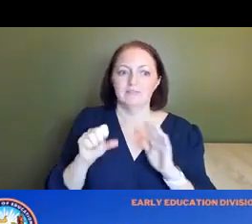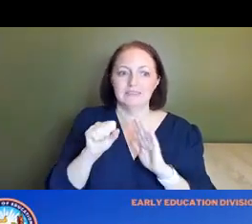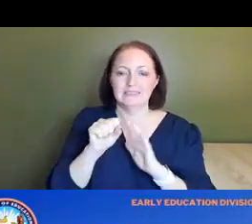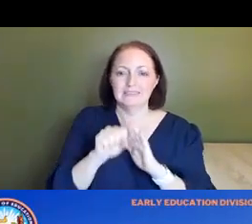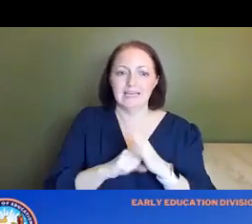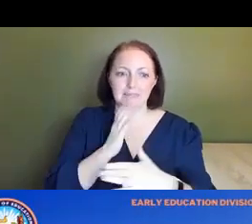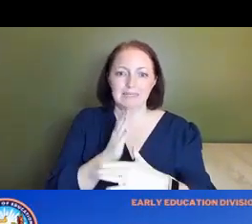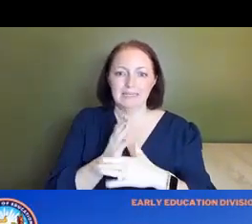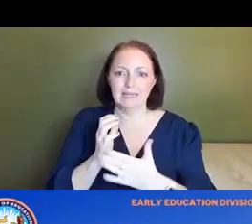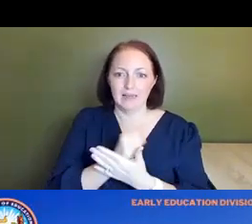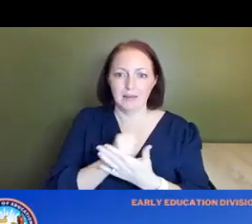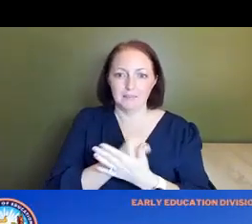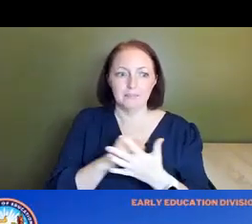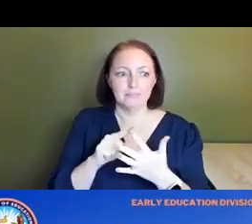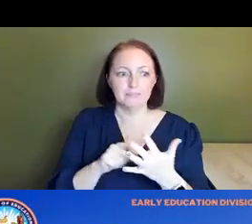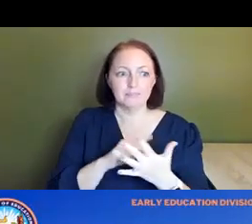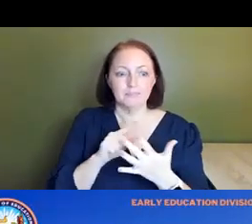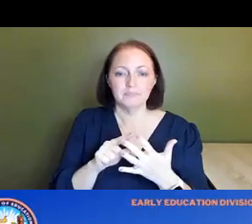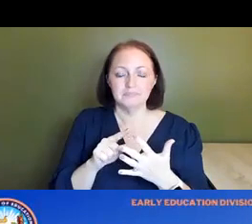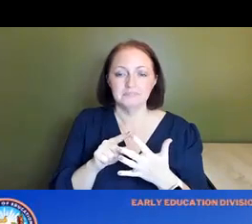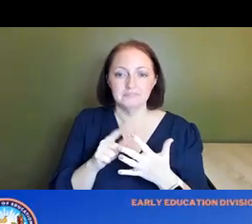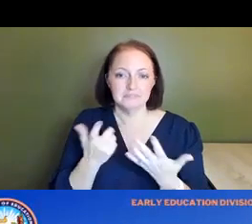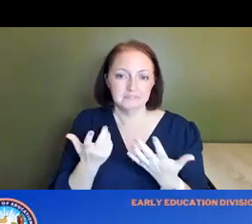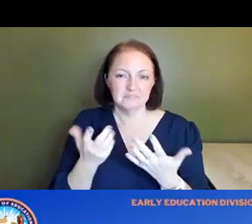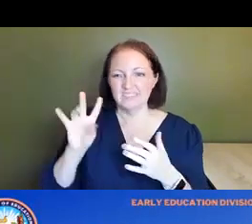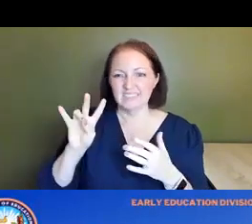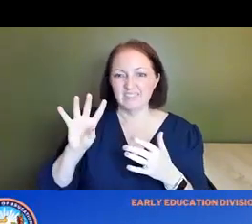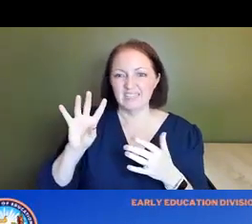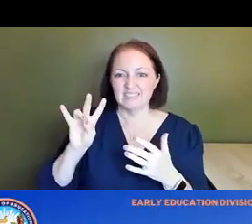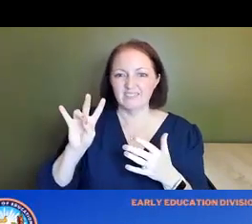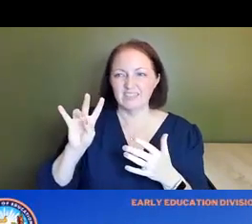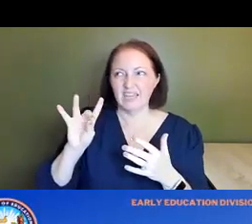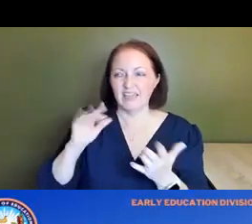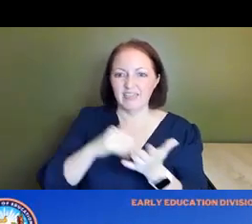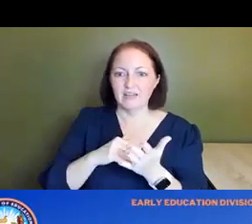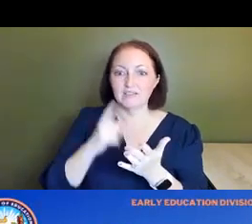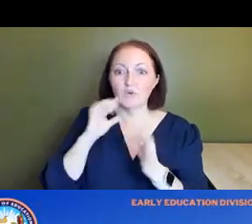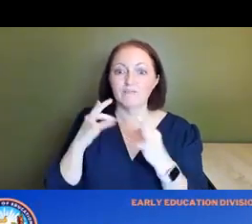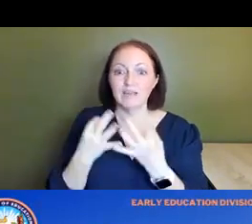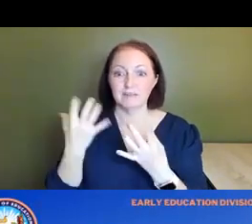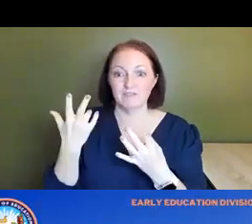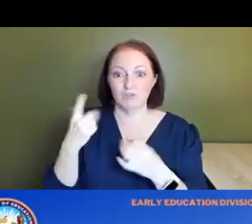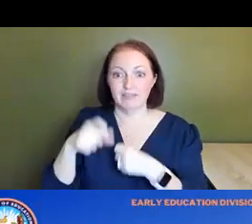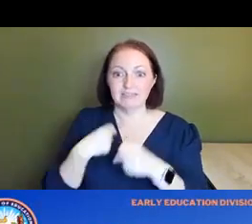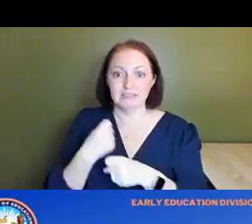state median income so that's about $78,000 for a family of three this year in case that's